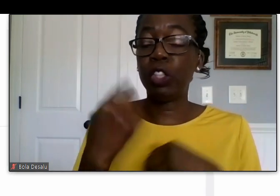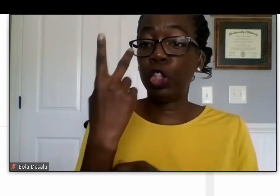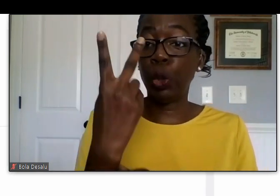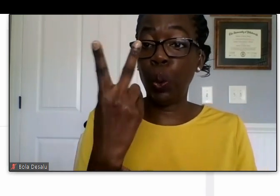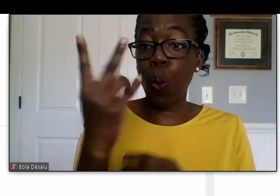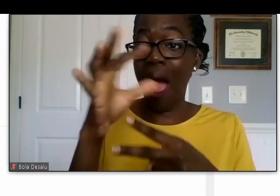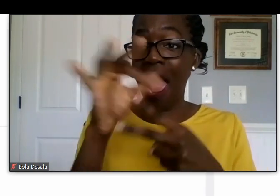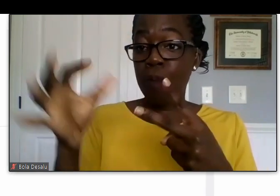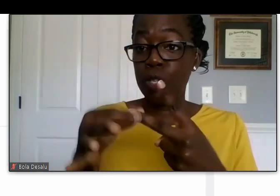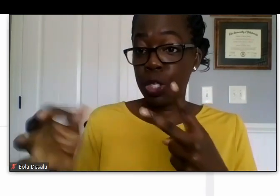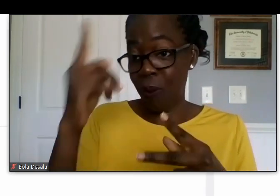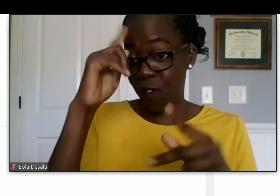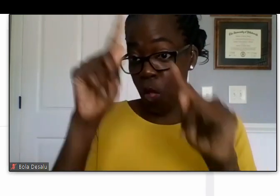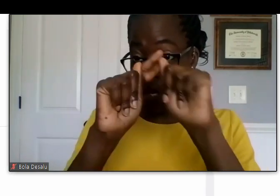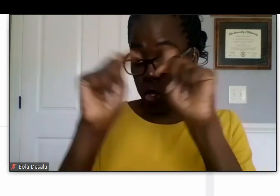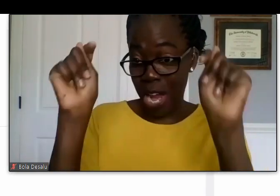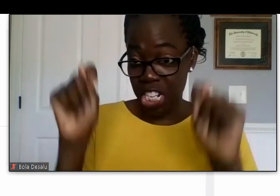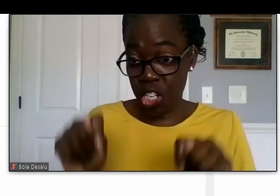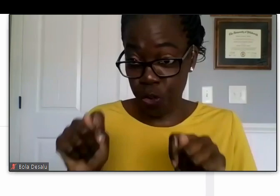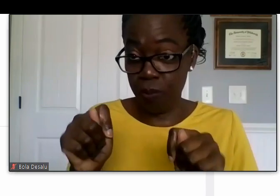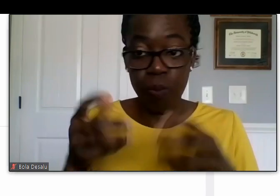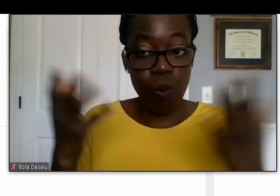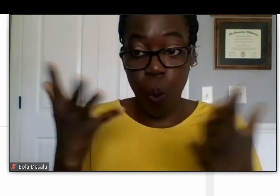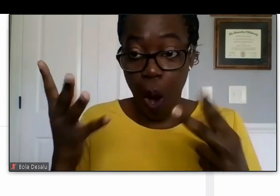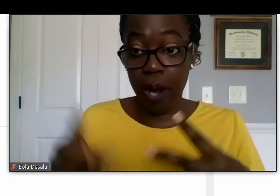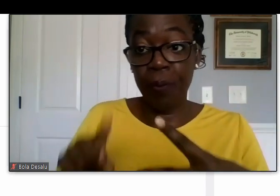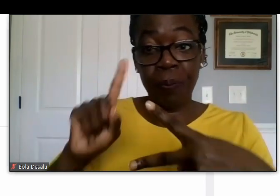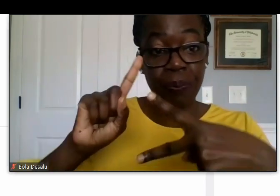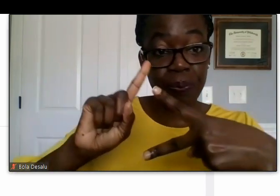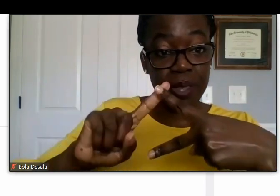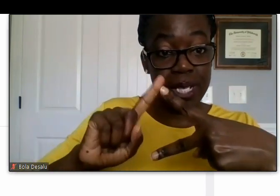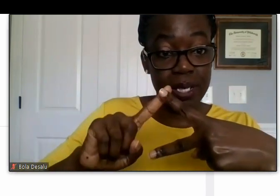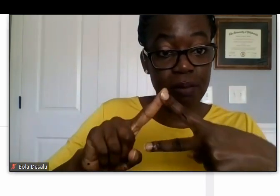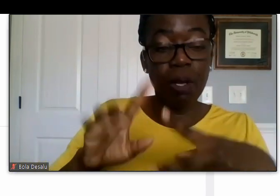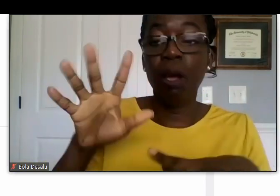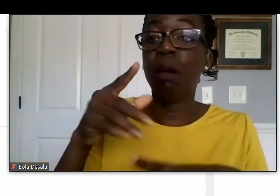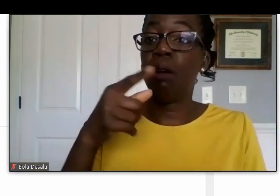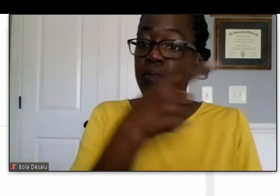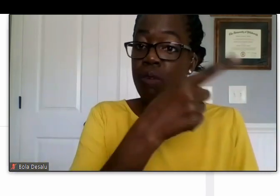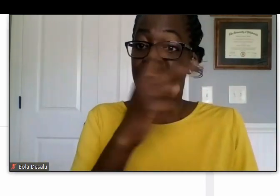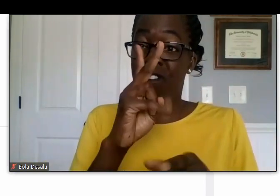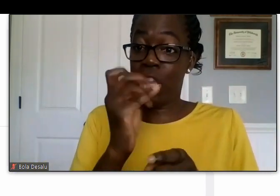Now you have two options here for the transcript.